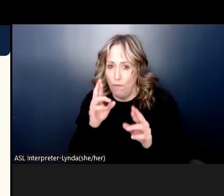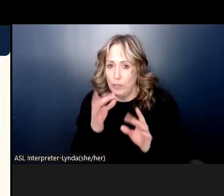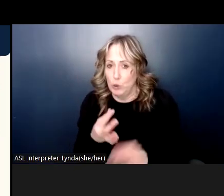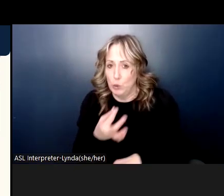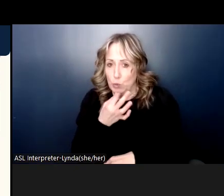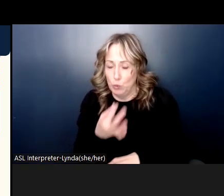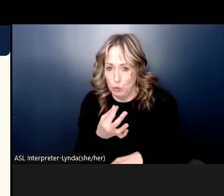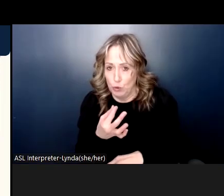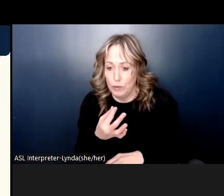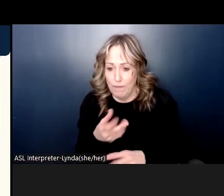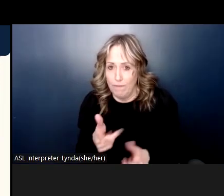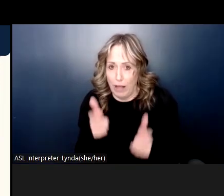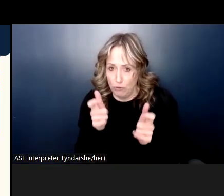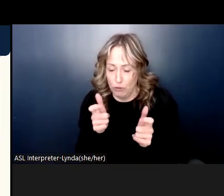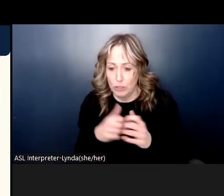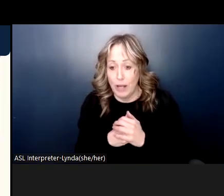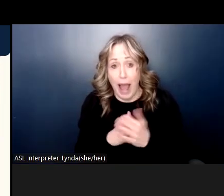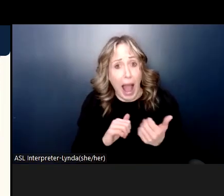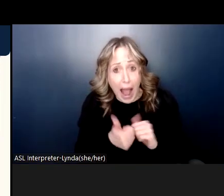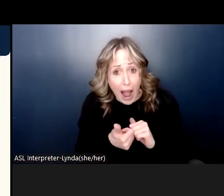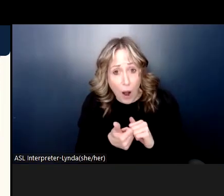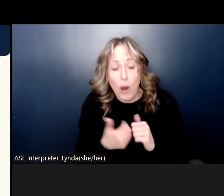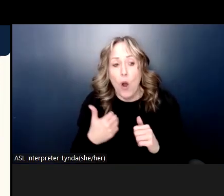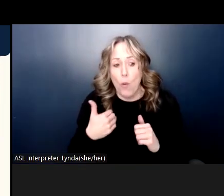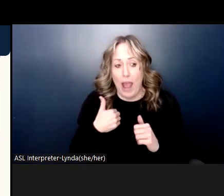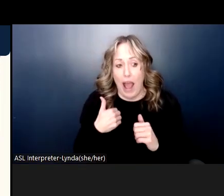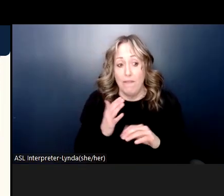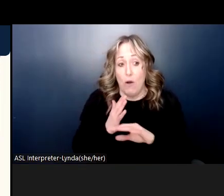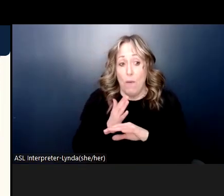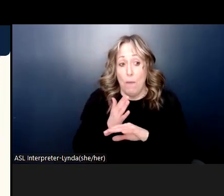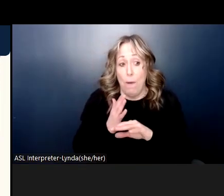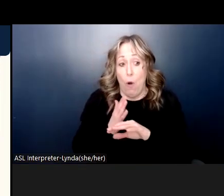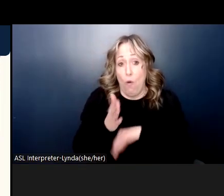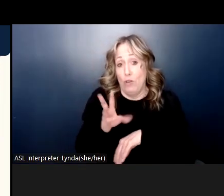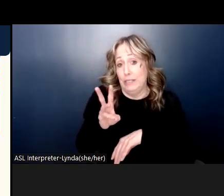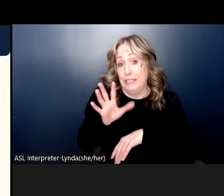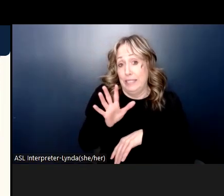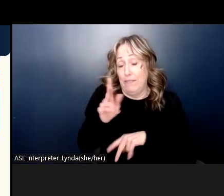We have more than 65 people between the bus program and the office of the controller,